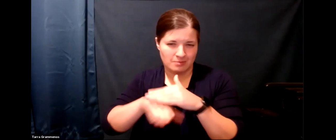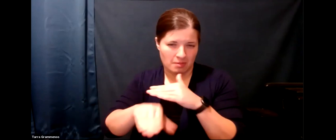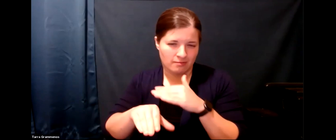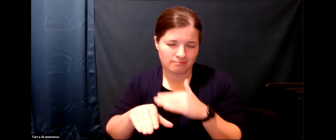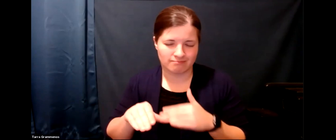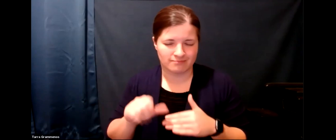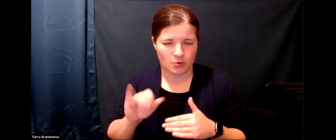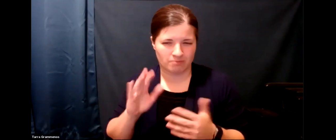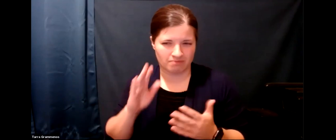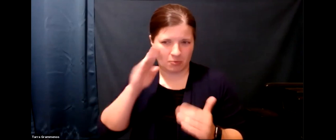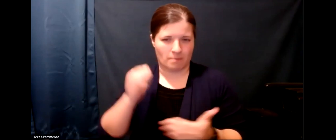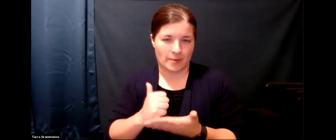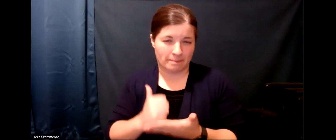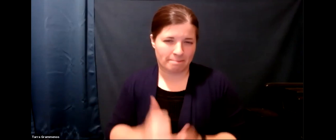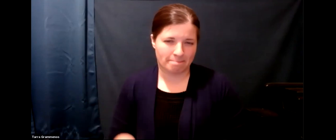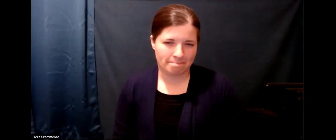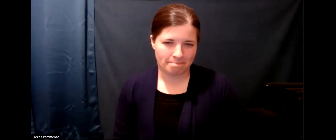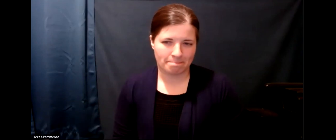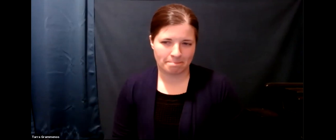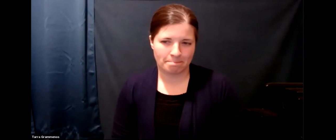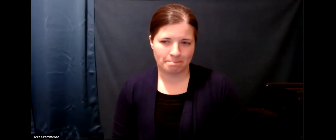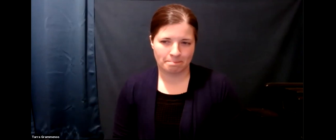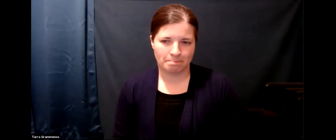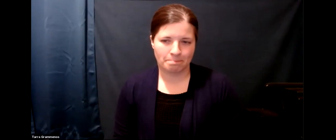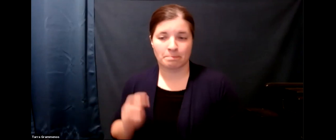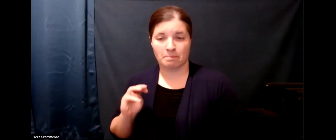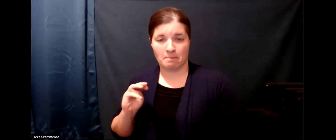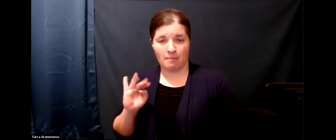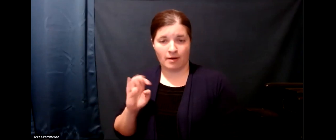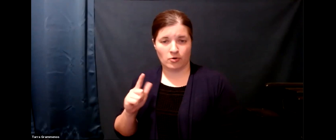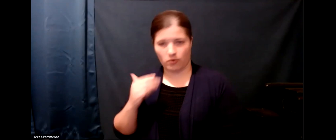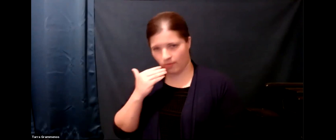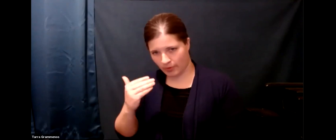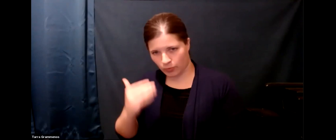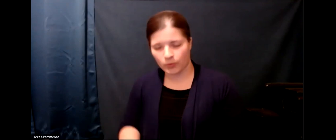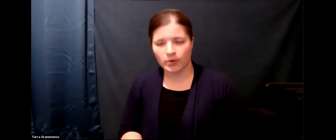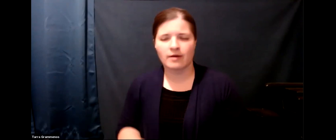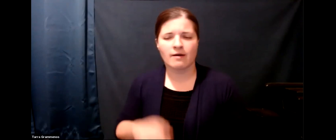Michael Wall: Thank you. Ellie has a question.